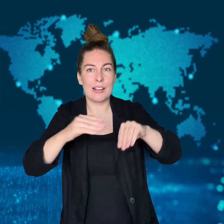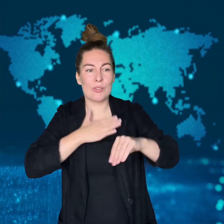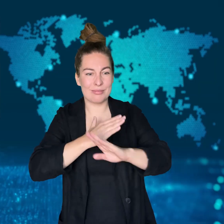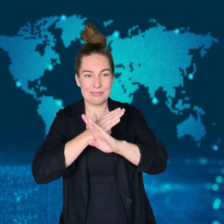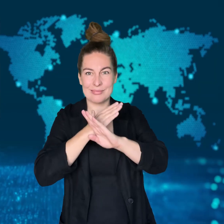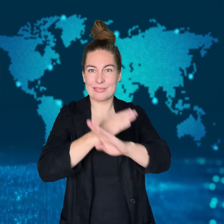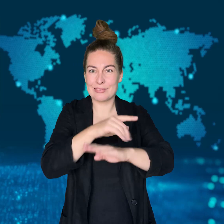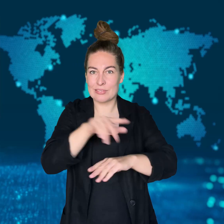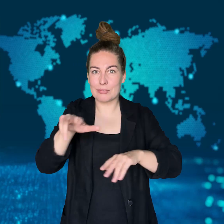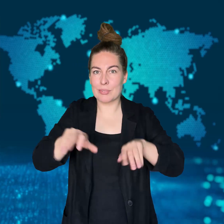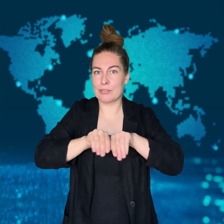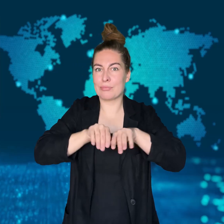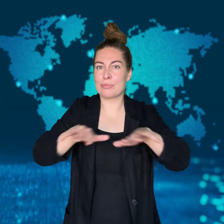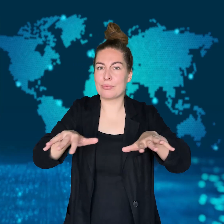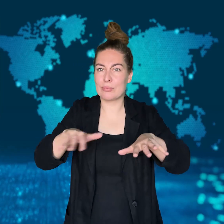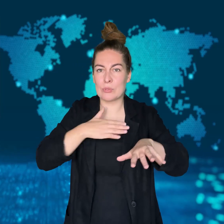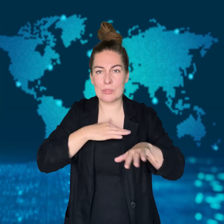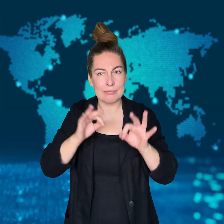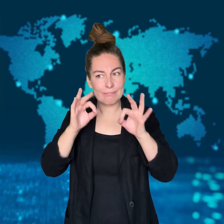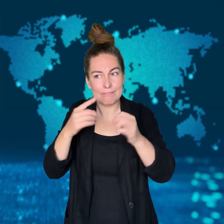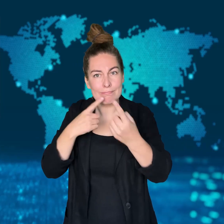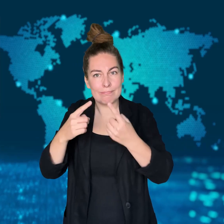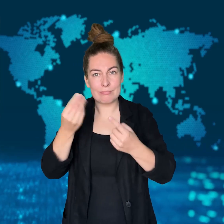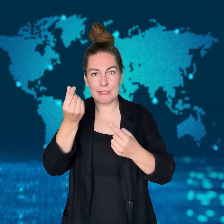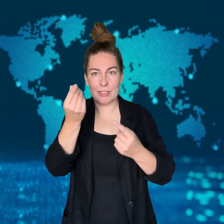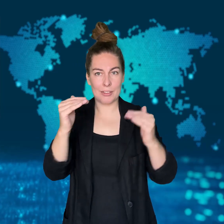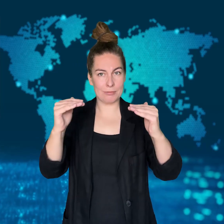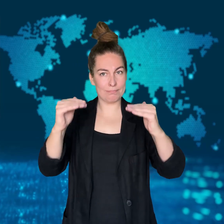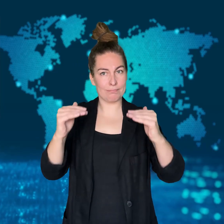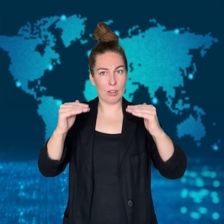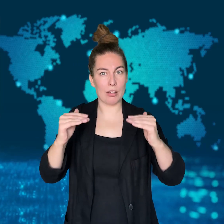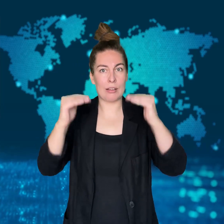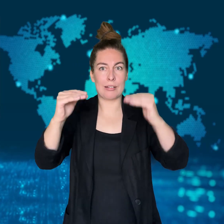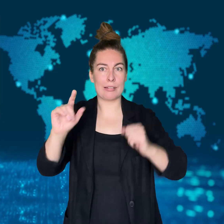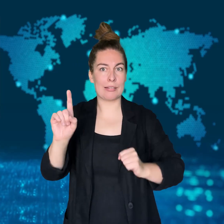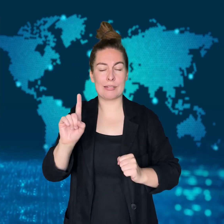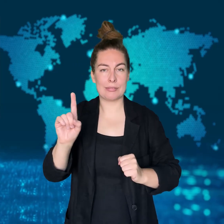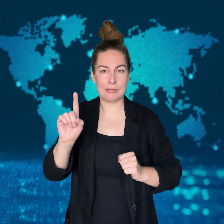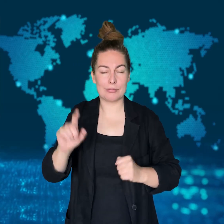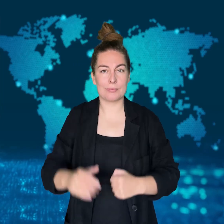so that people are not taken advantage of.